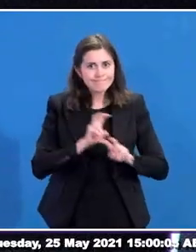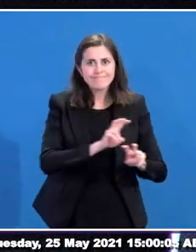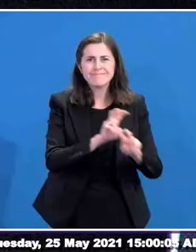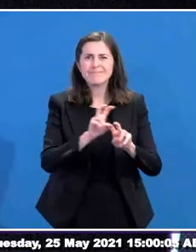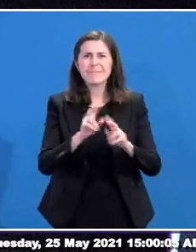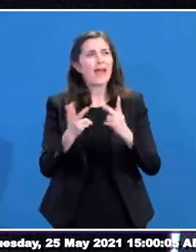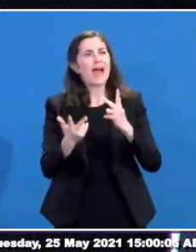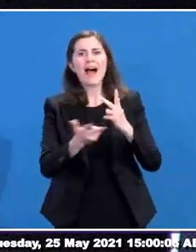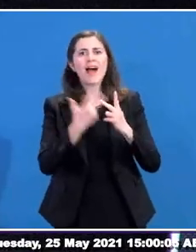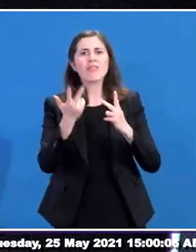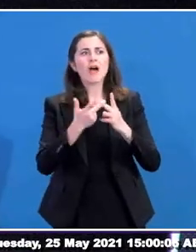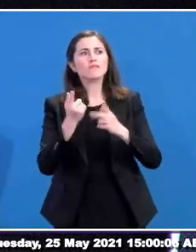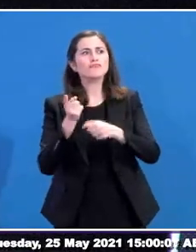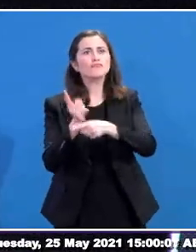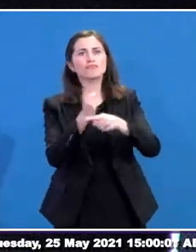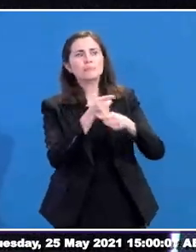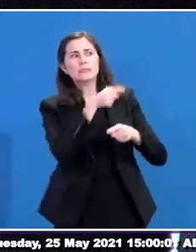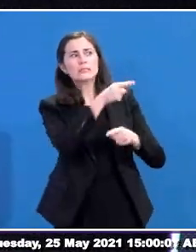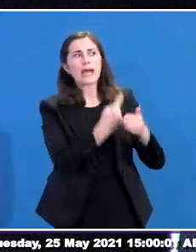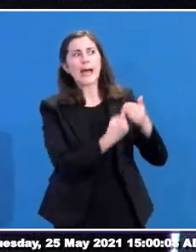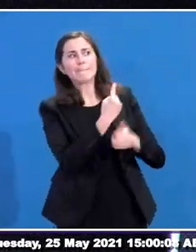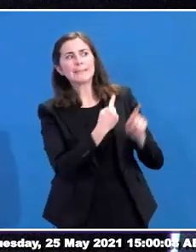that had come up from the interviews.